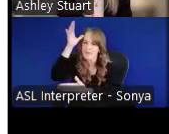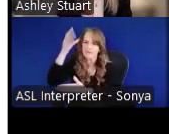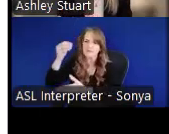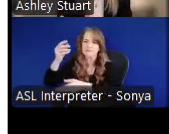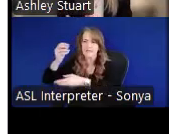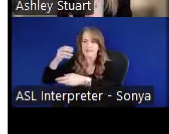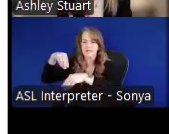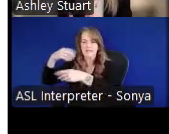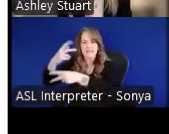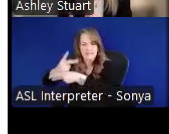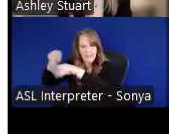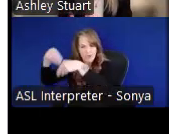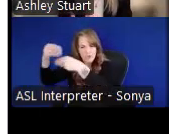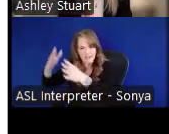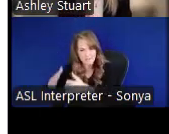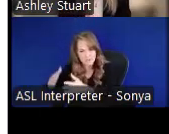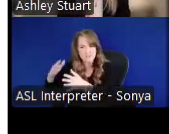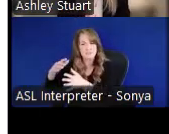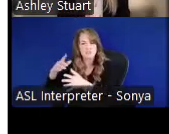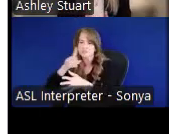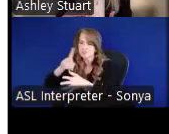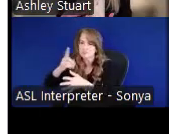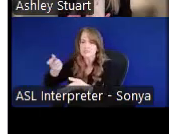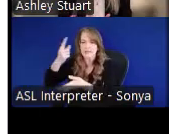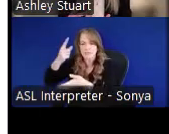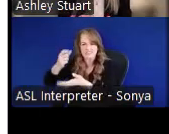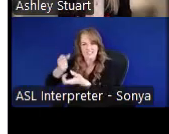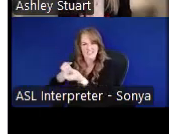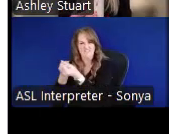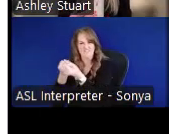reinforcement can be really important. It is essentially a